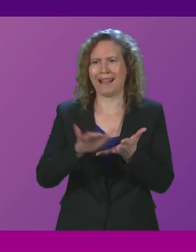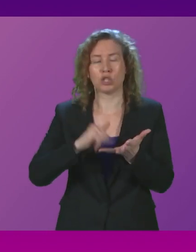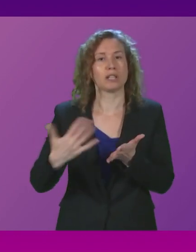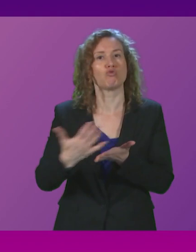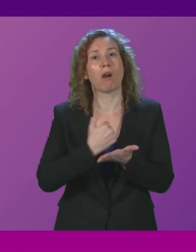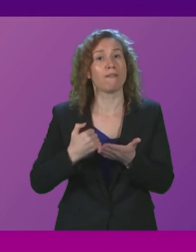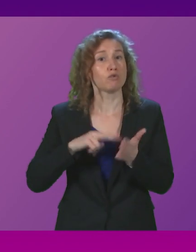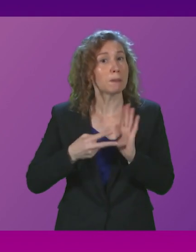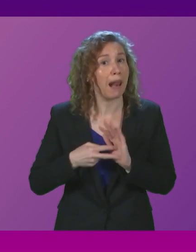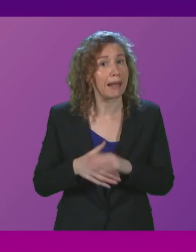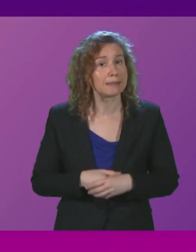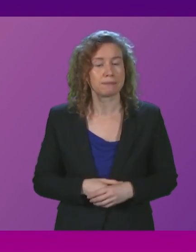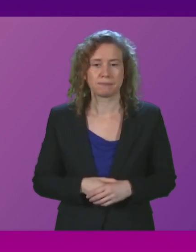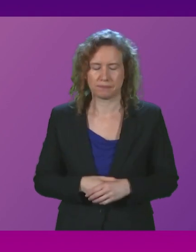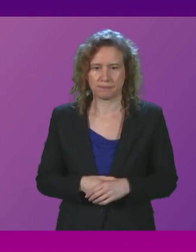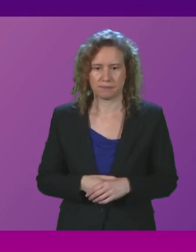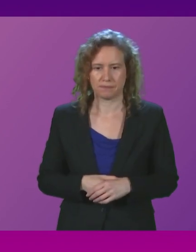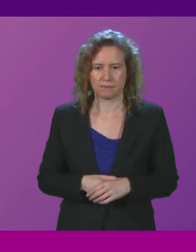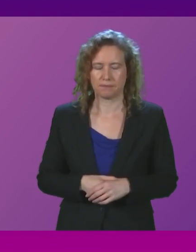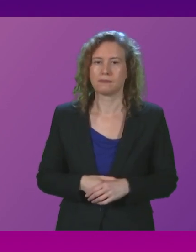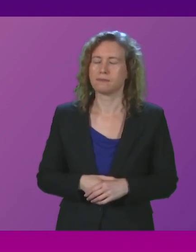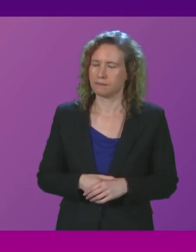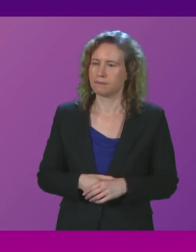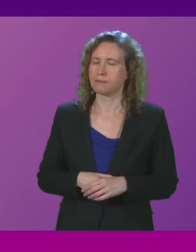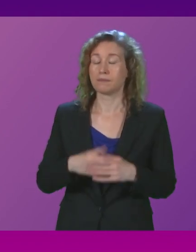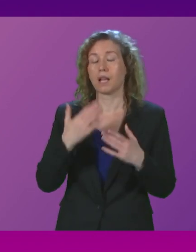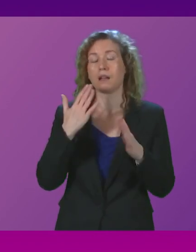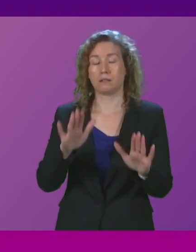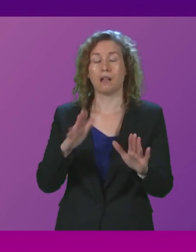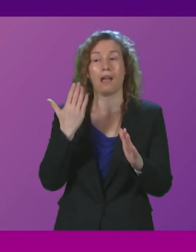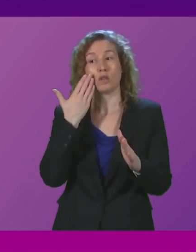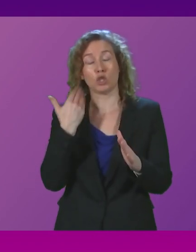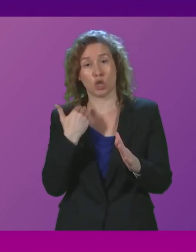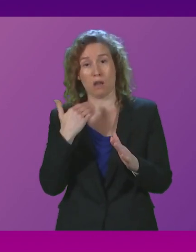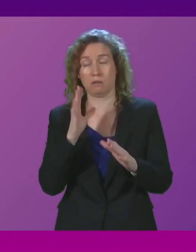I have just covered the situation in accident and emergency.